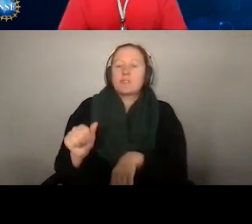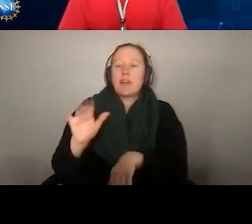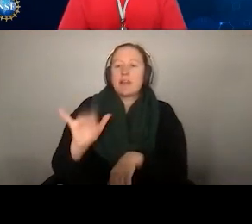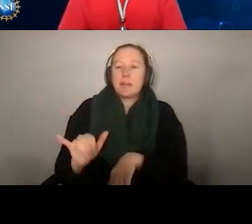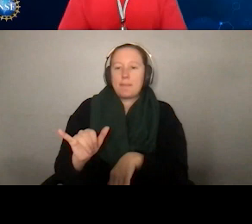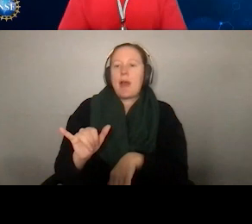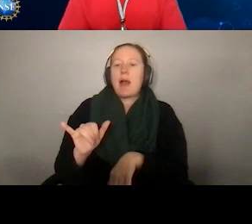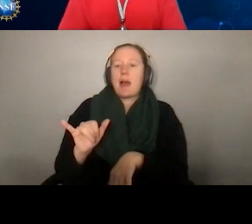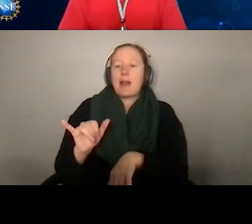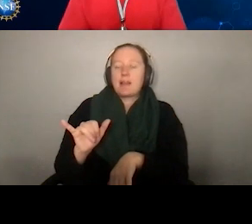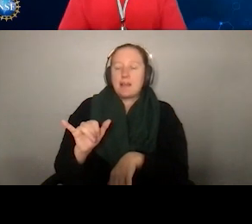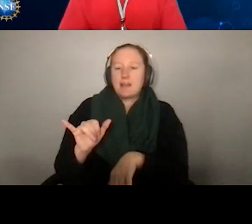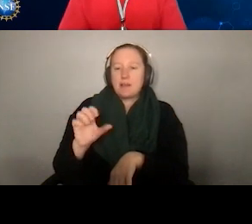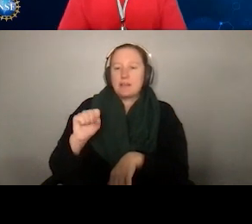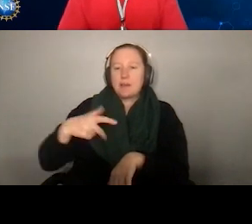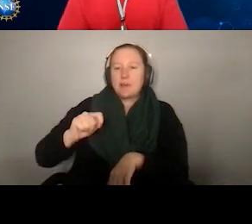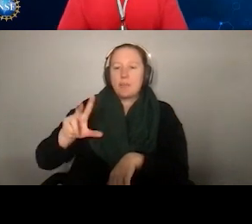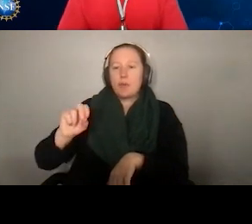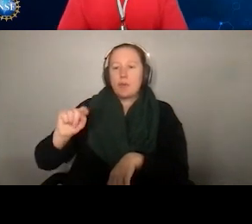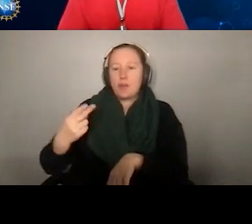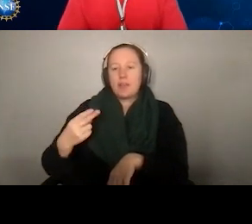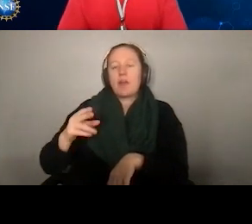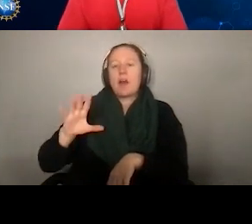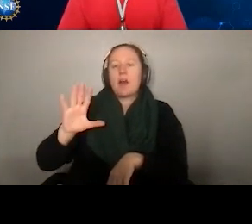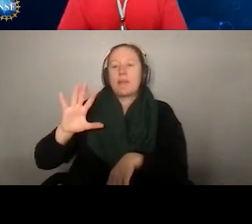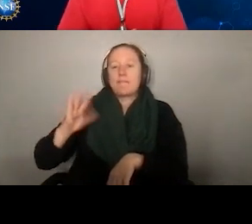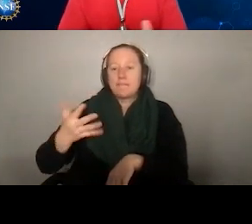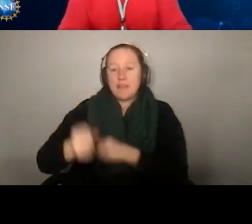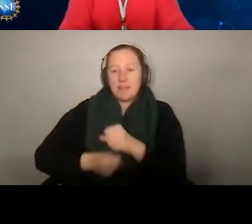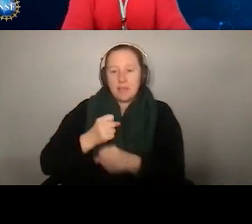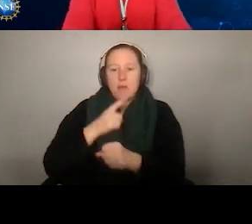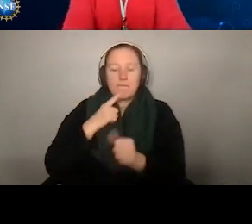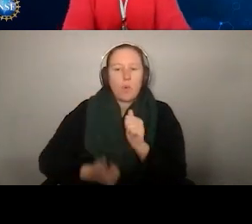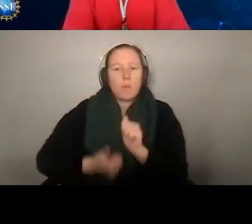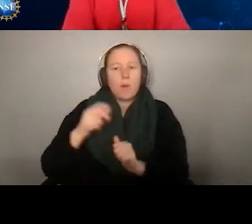after the period of availability. For most NSF research related appropriations,